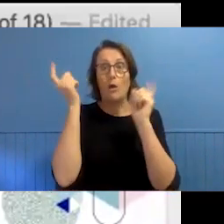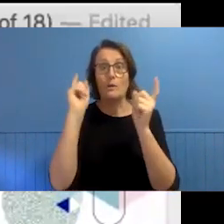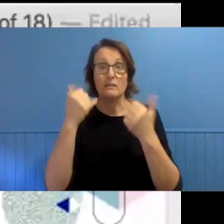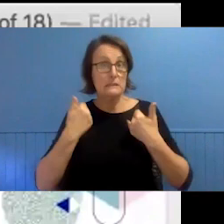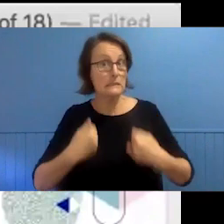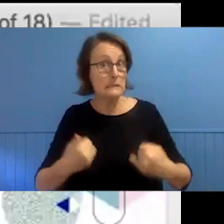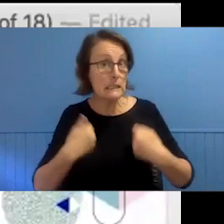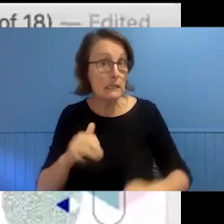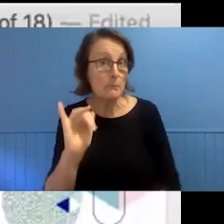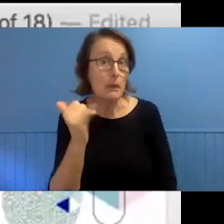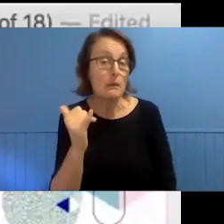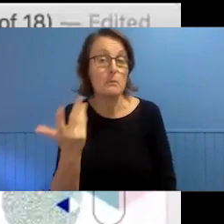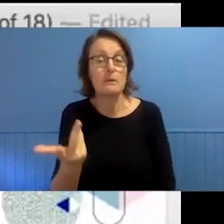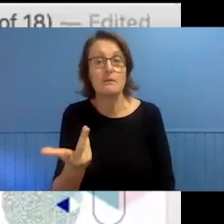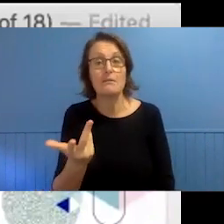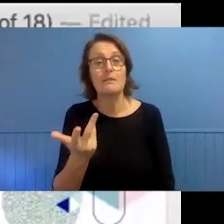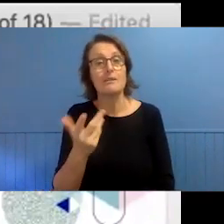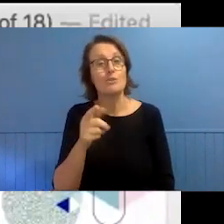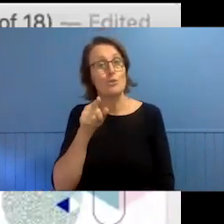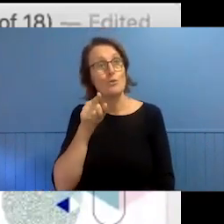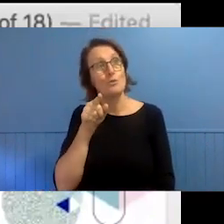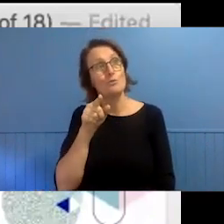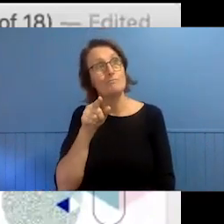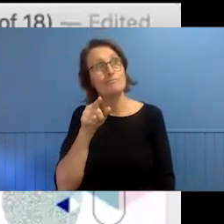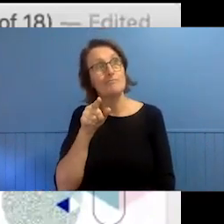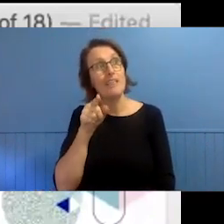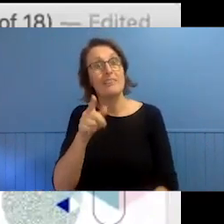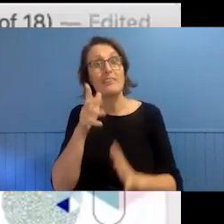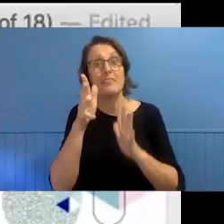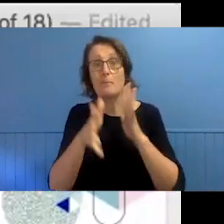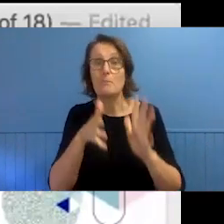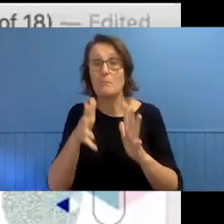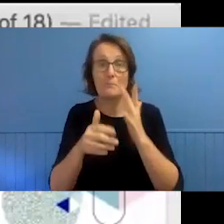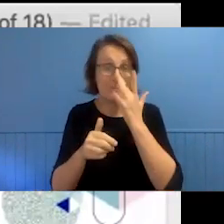willness in our lives. So basically it's, it's not just a good time,